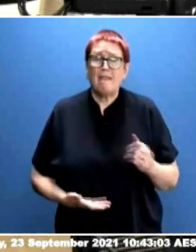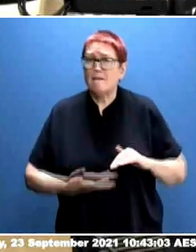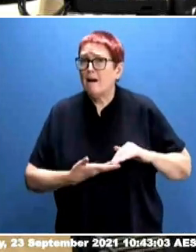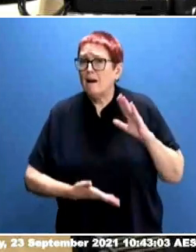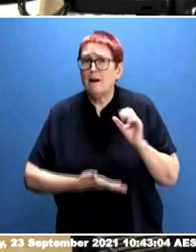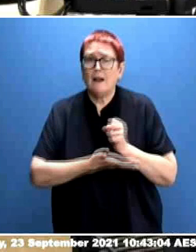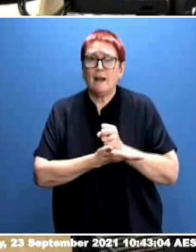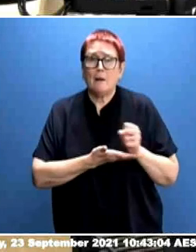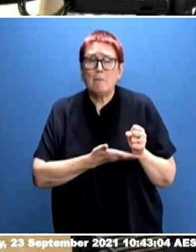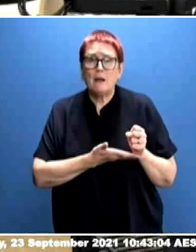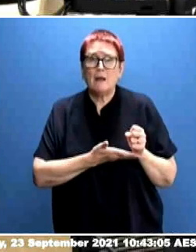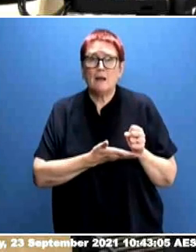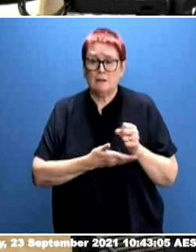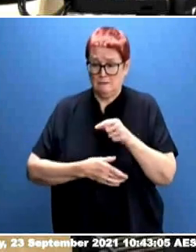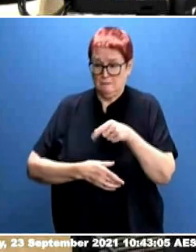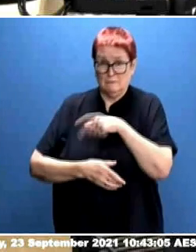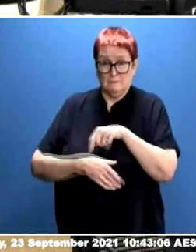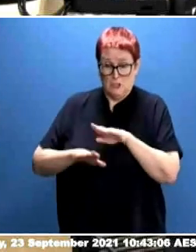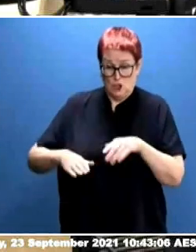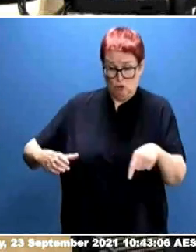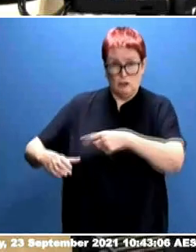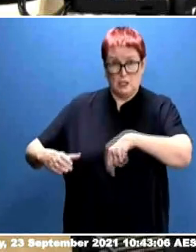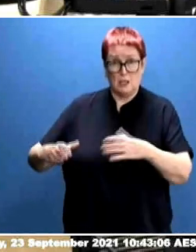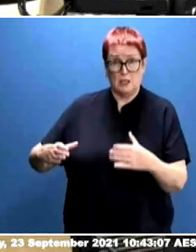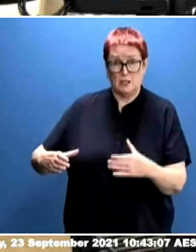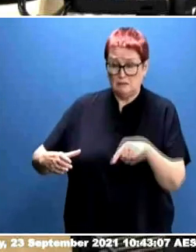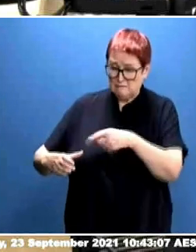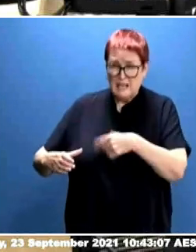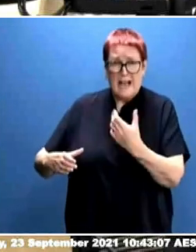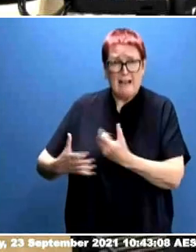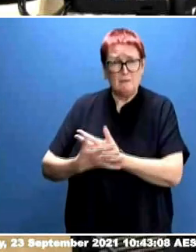of those children that have complex disability needs